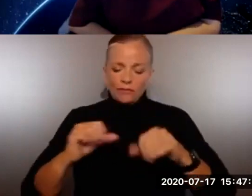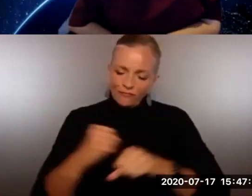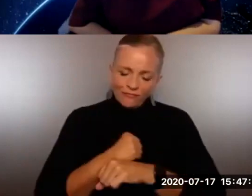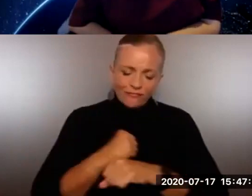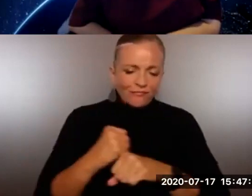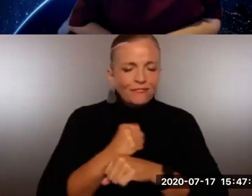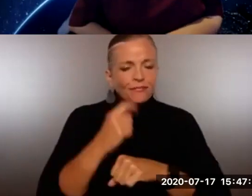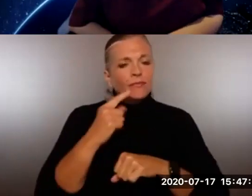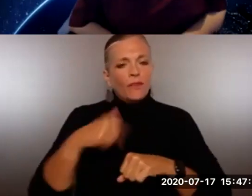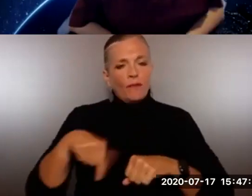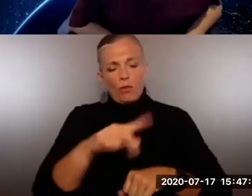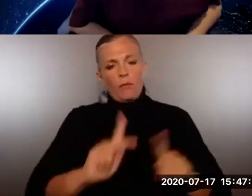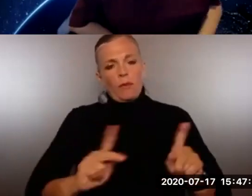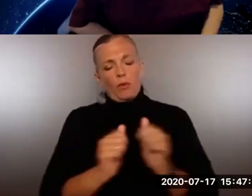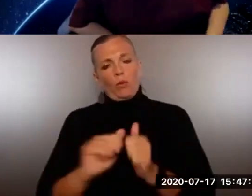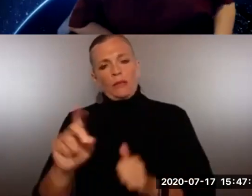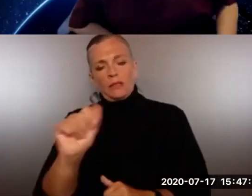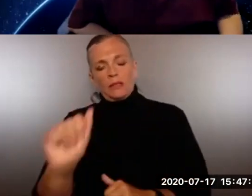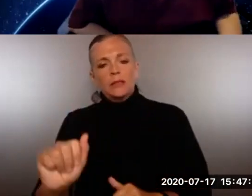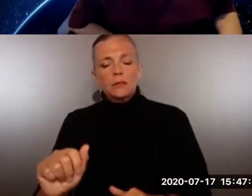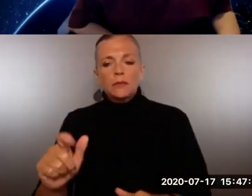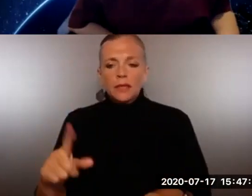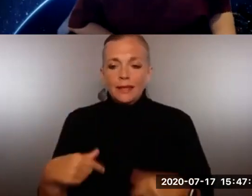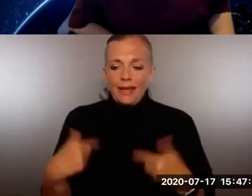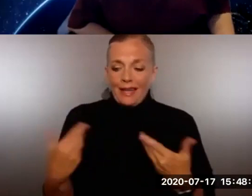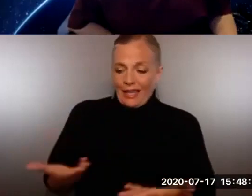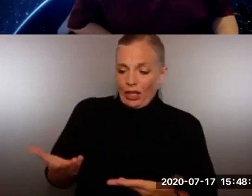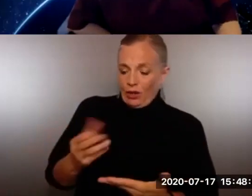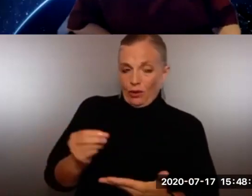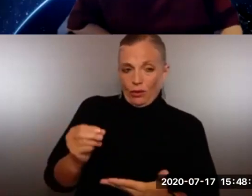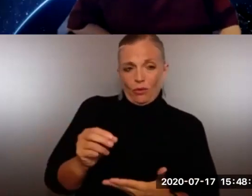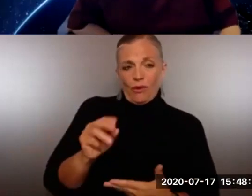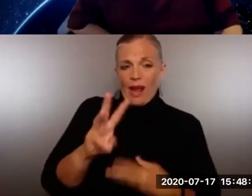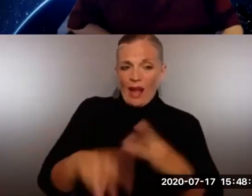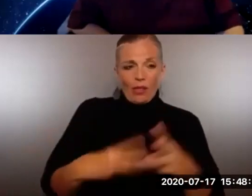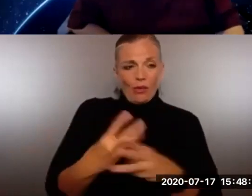with disabilities, both here and around the world.